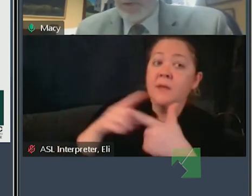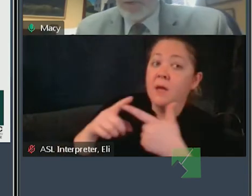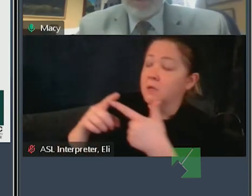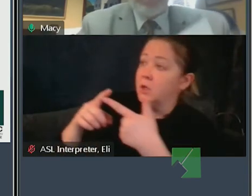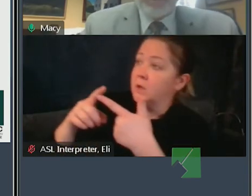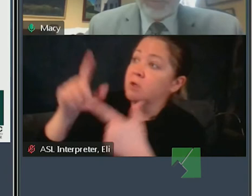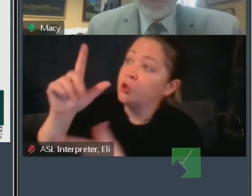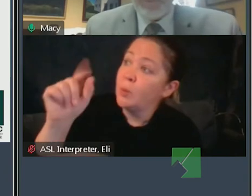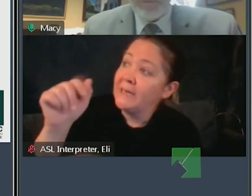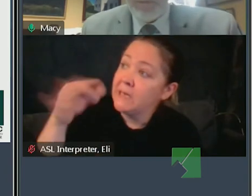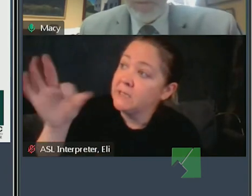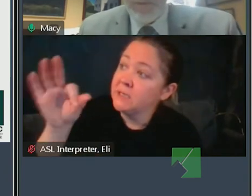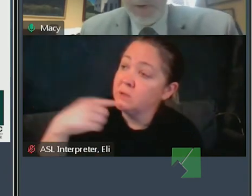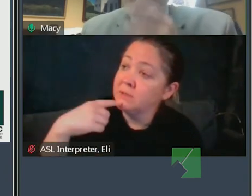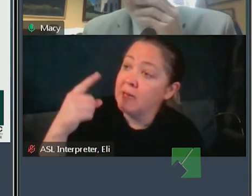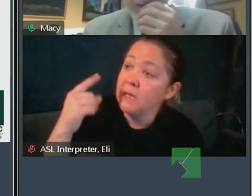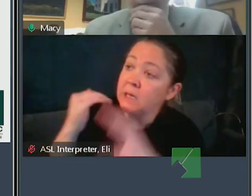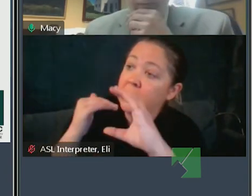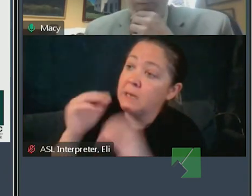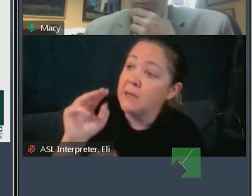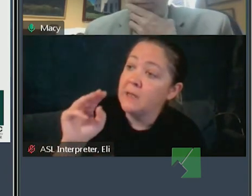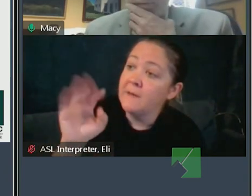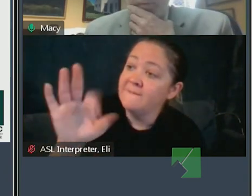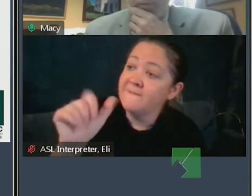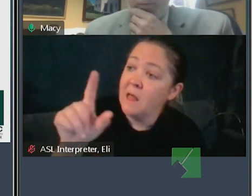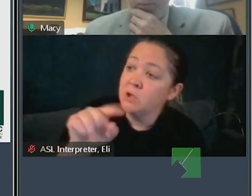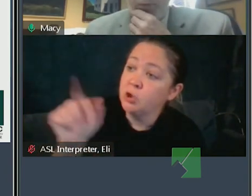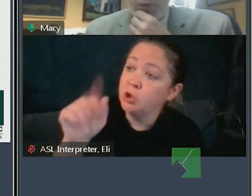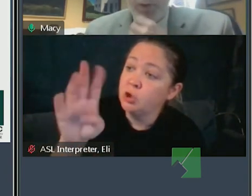and there was no response from set August the 19th until